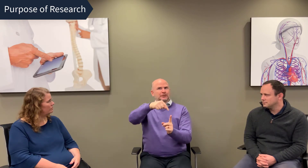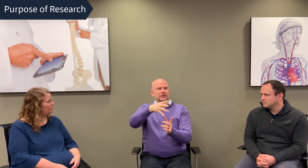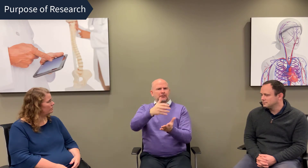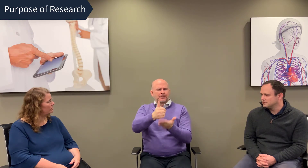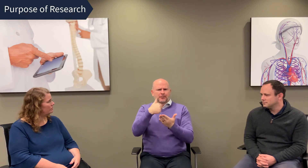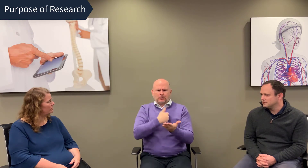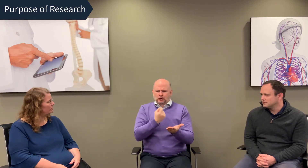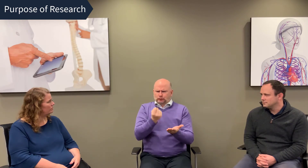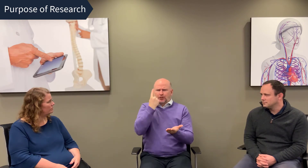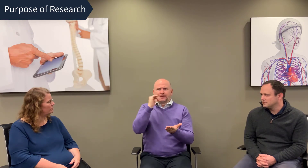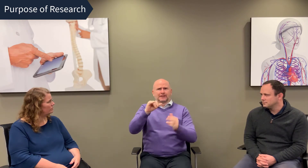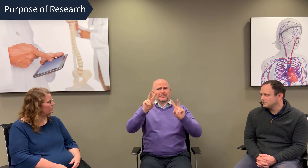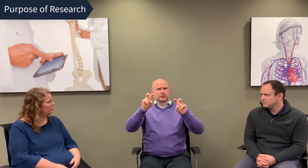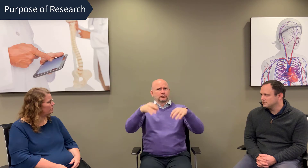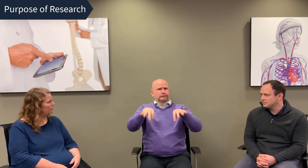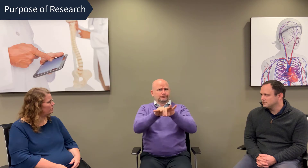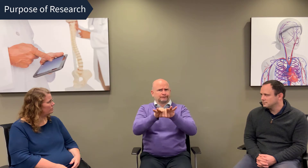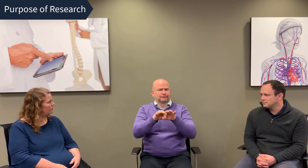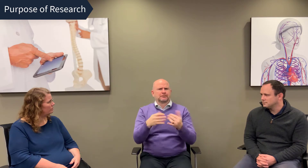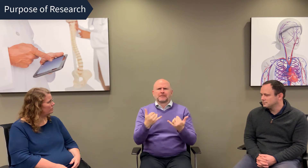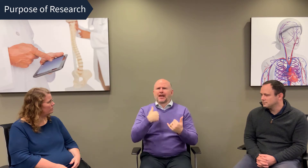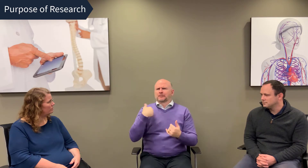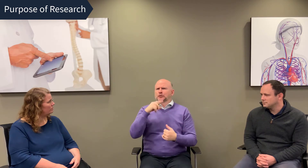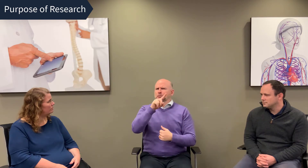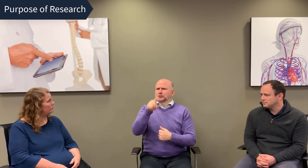take a look at the research to help us to better understand this important